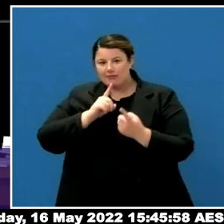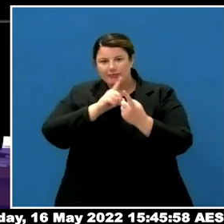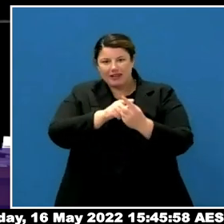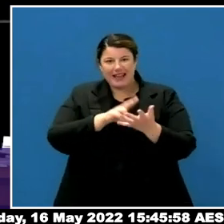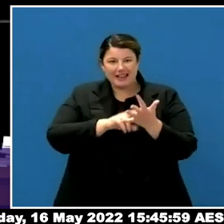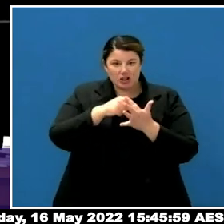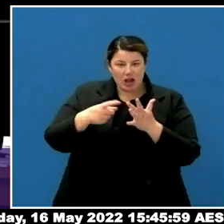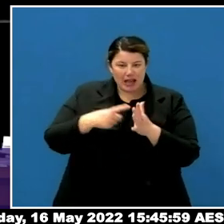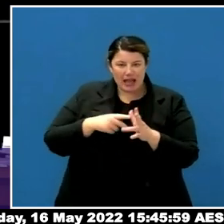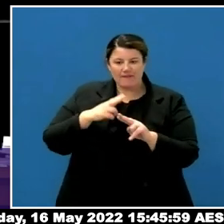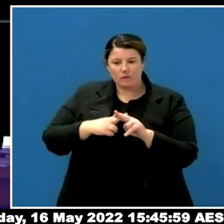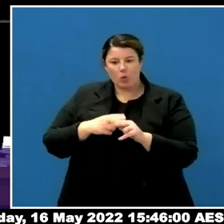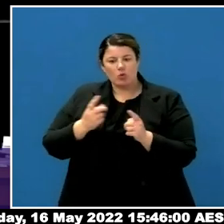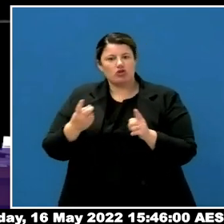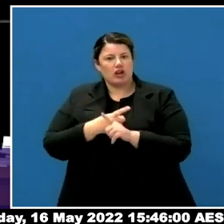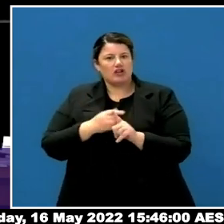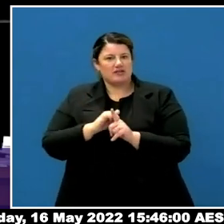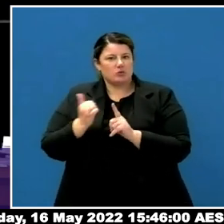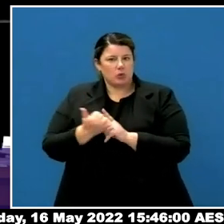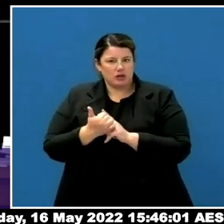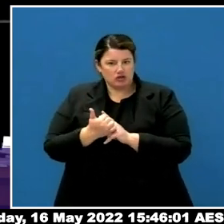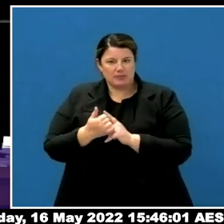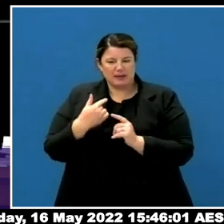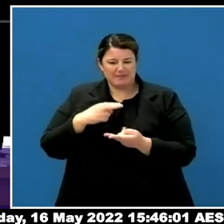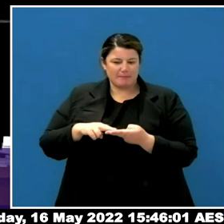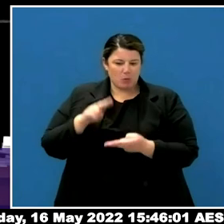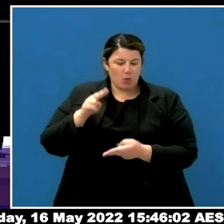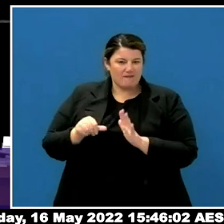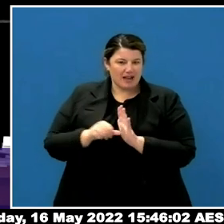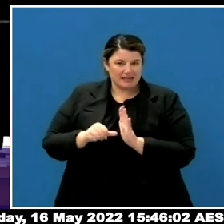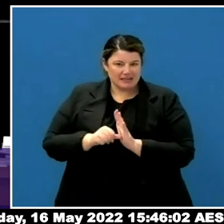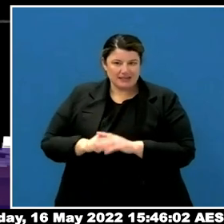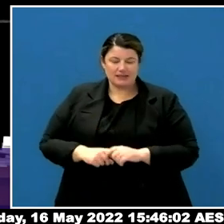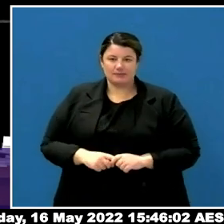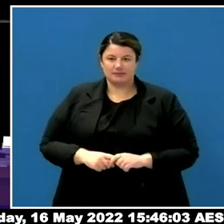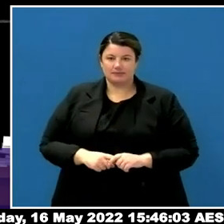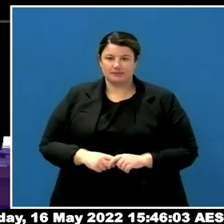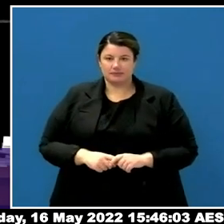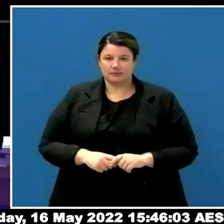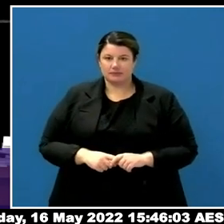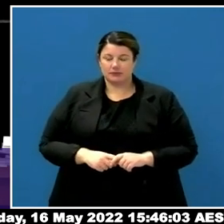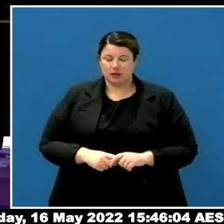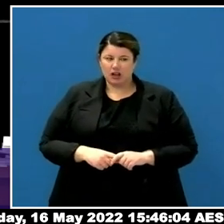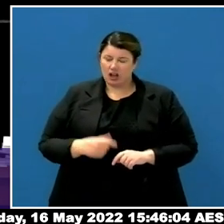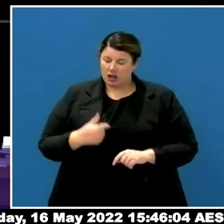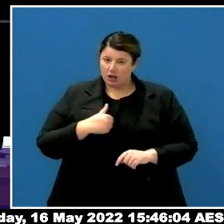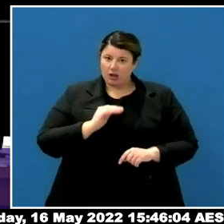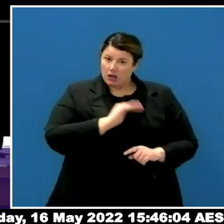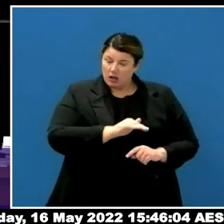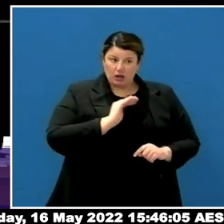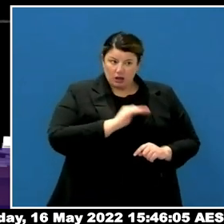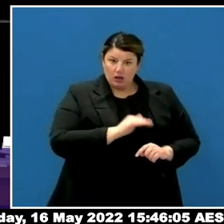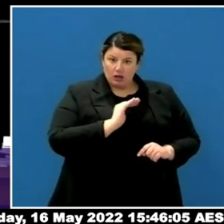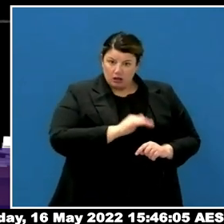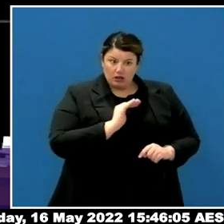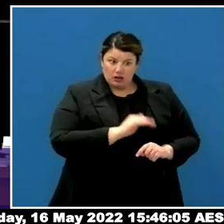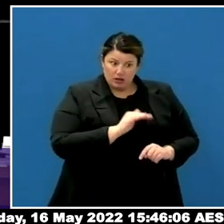Yeah, I had to really chase that up and I don't think we got it until maybe June.